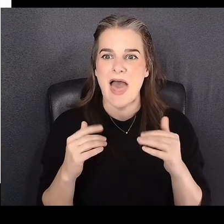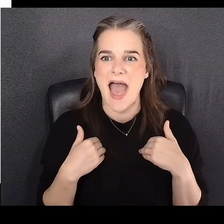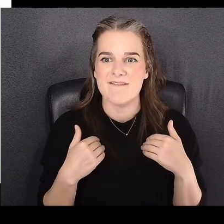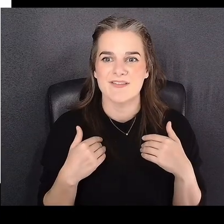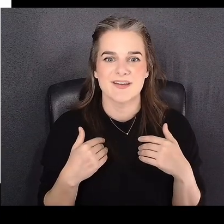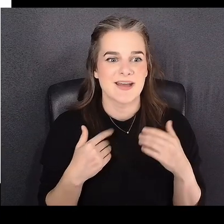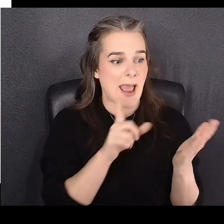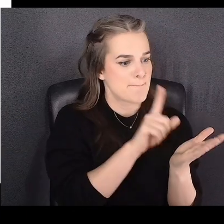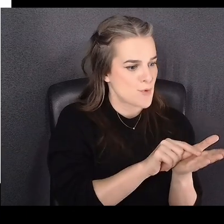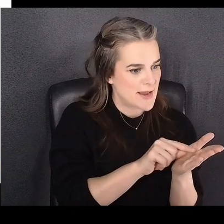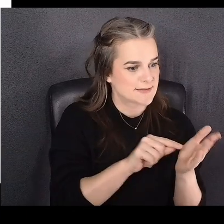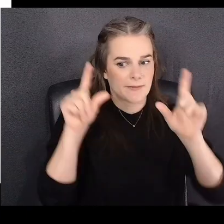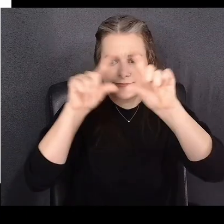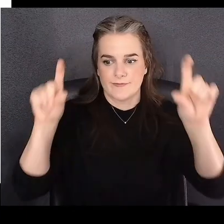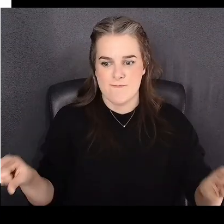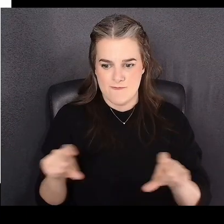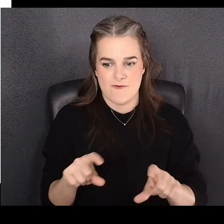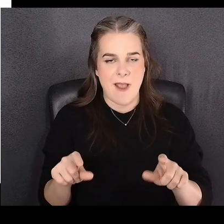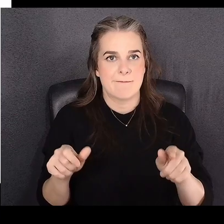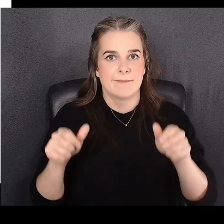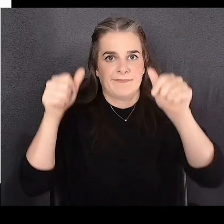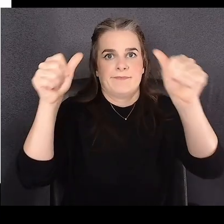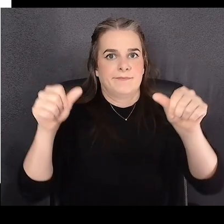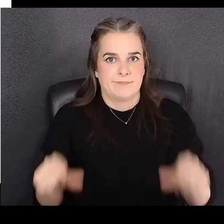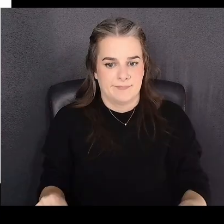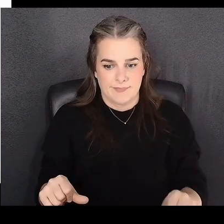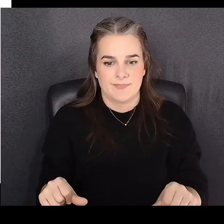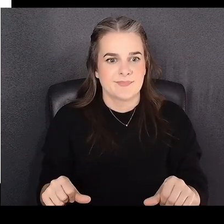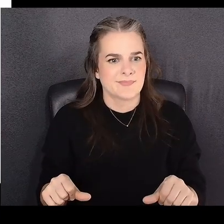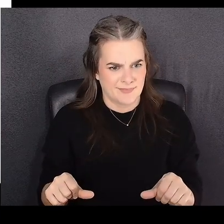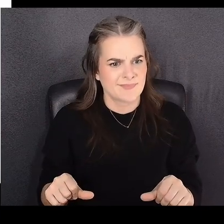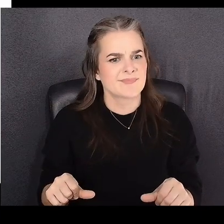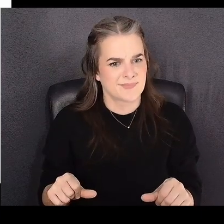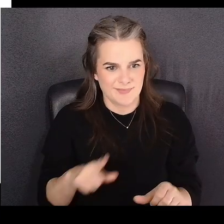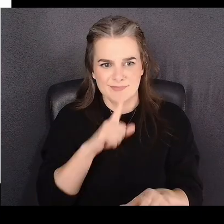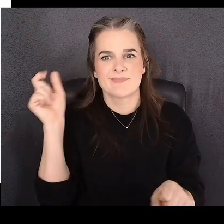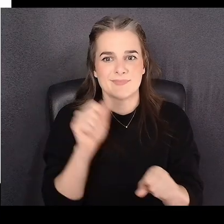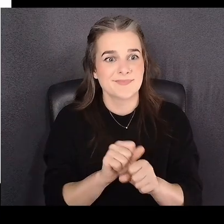And we've assisted them in getting them framed and helped them submit to different art exhibits.